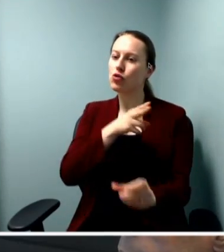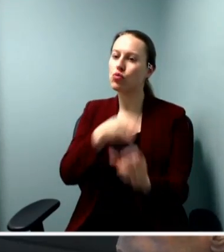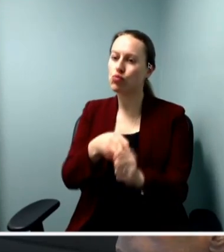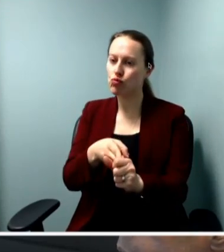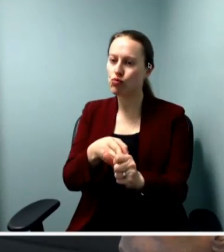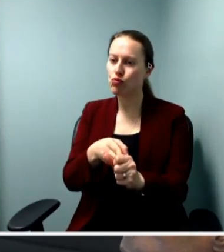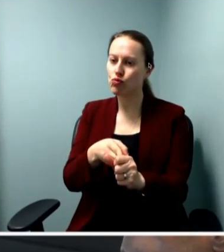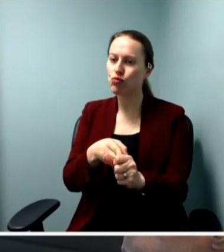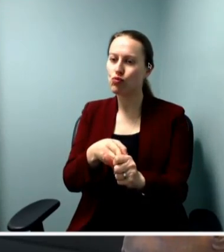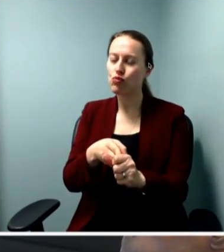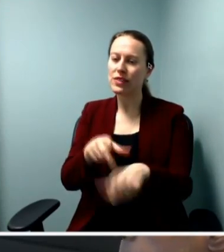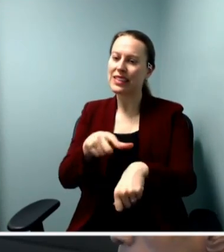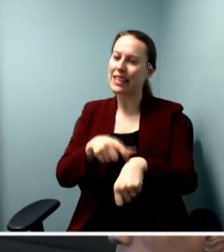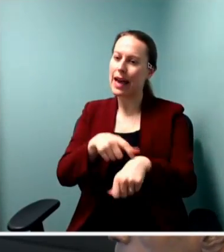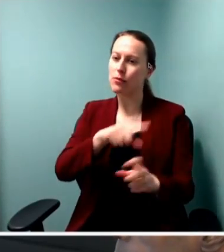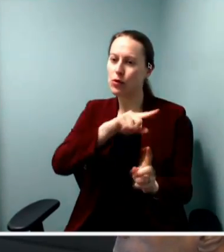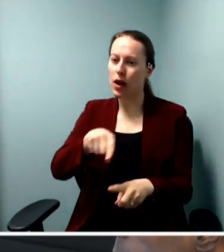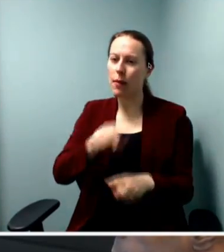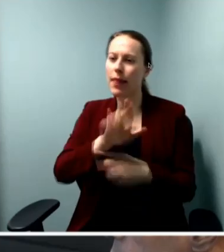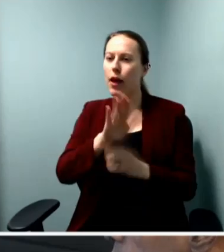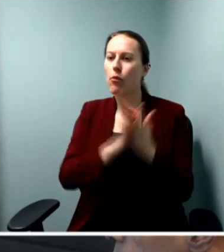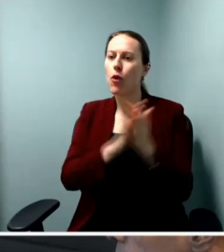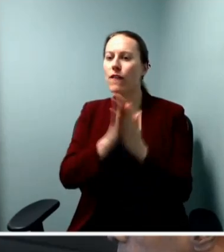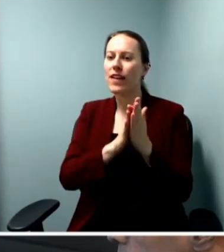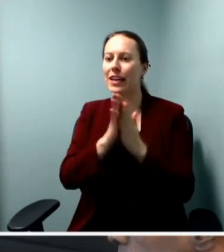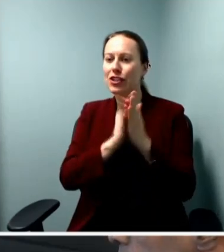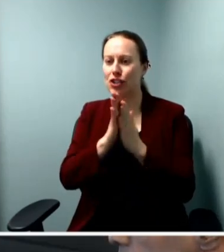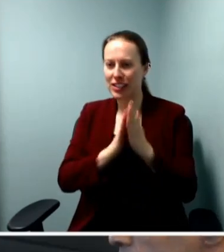What's the motivation to be here. I would love to ask each of you, but I can't.